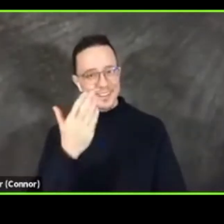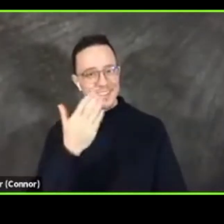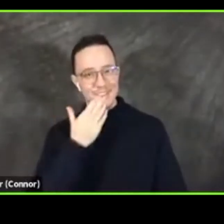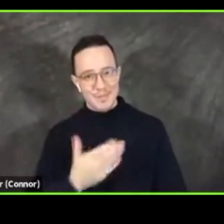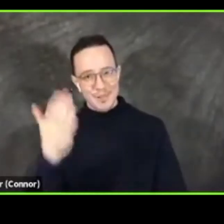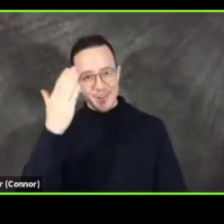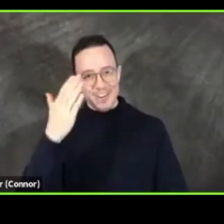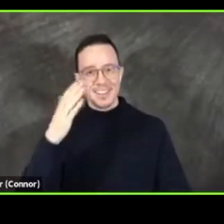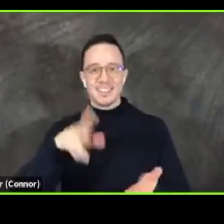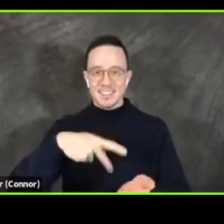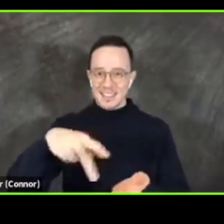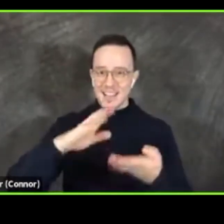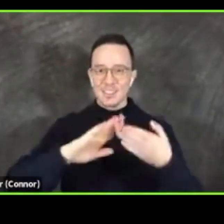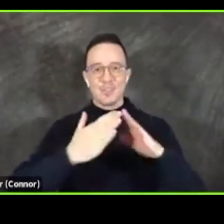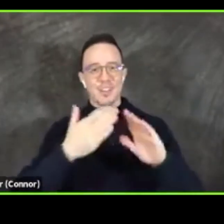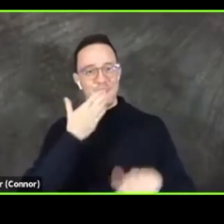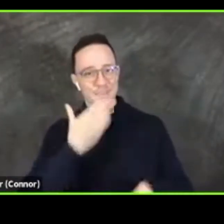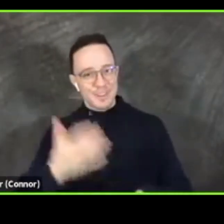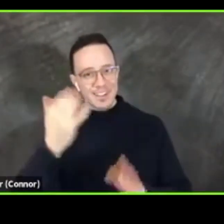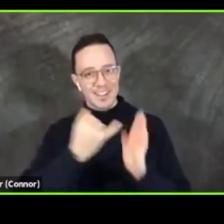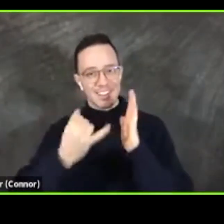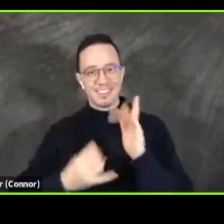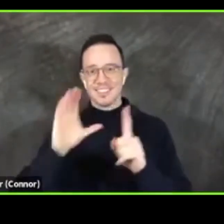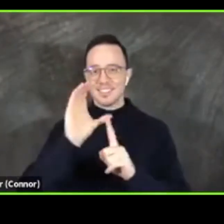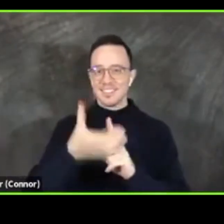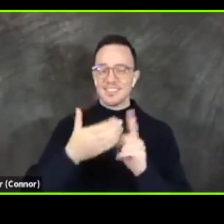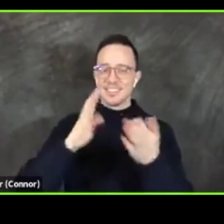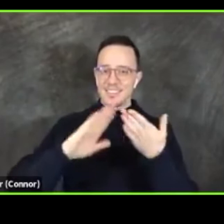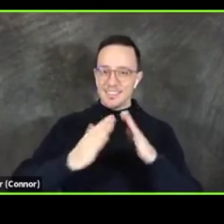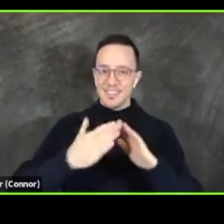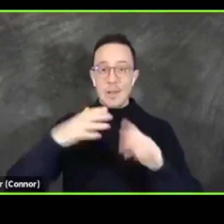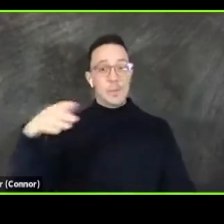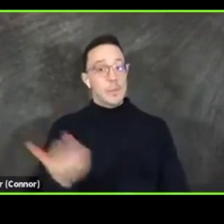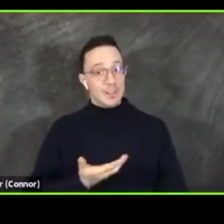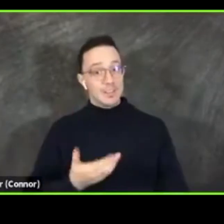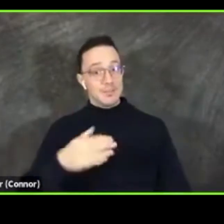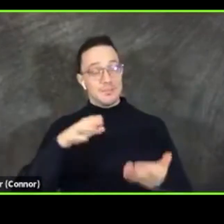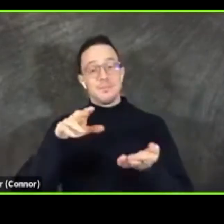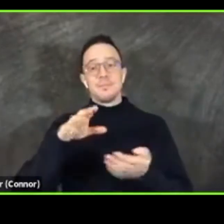GOOD MORNING ARTS AND CULTURE COMMUNITY, AND WELCOME TO DANCE/NYC'S 2020 DIGITAL SYMPOSIUM.